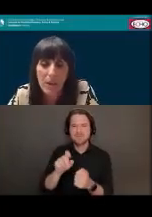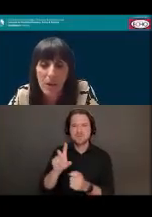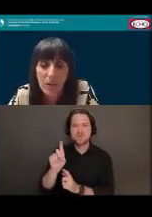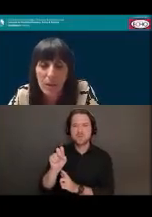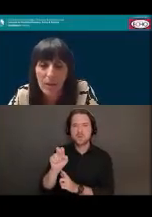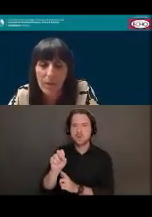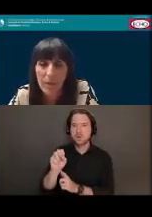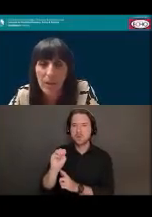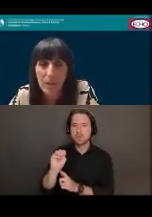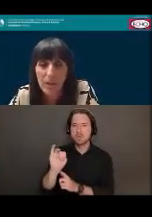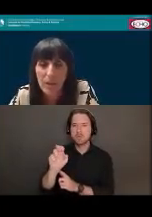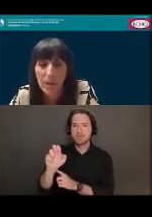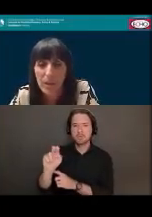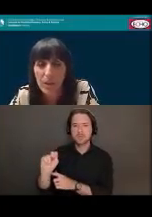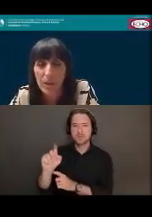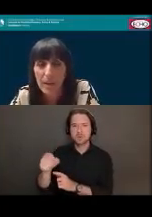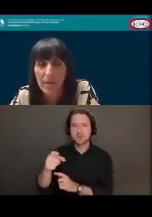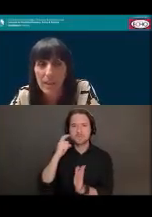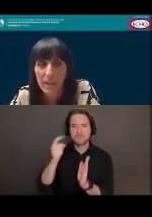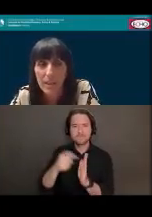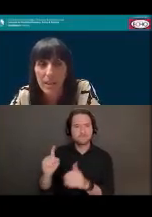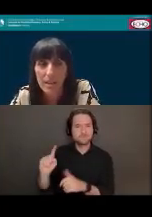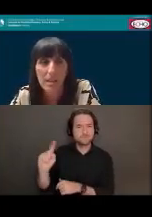notice first? During visits, do